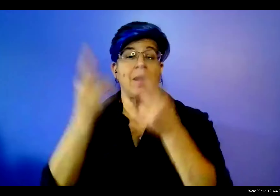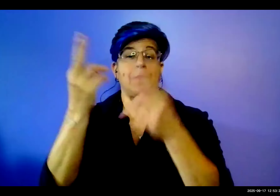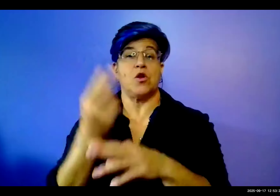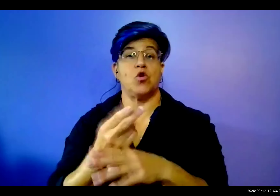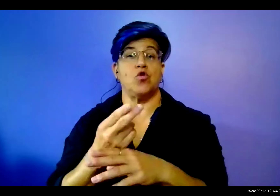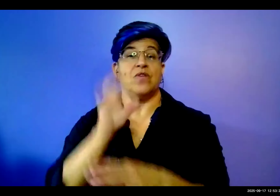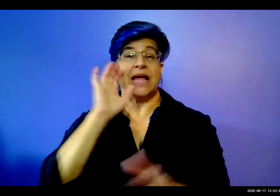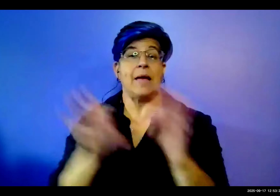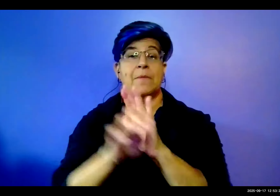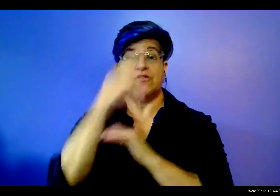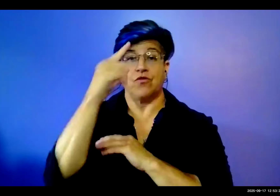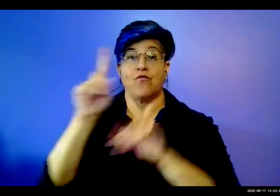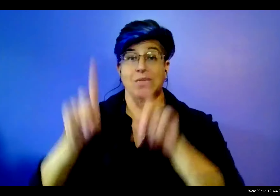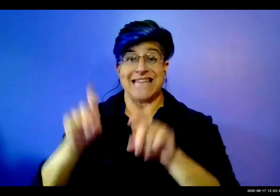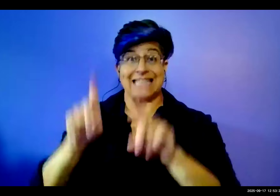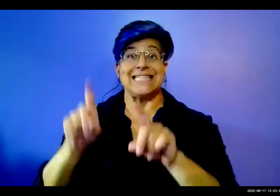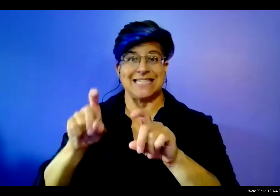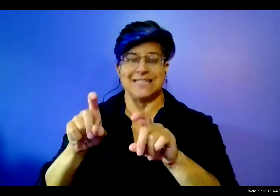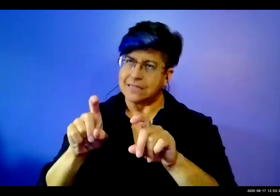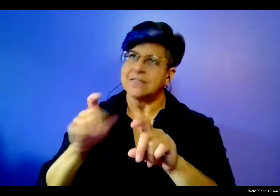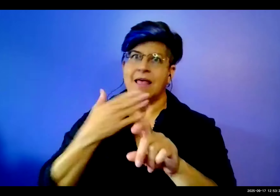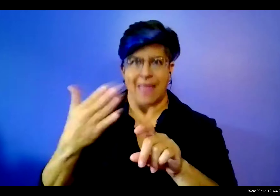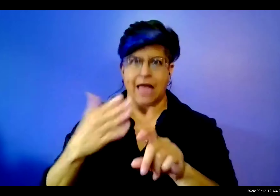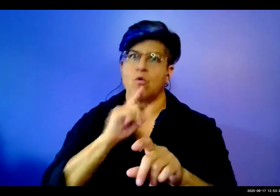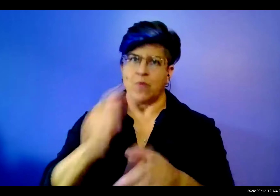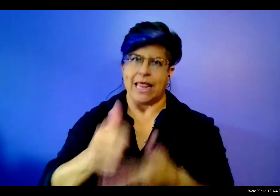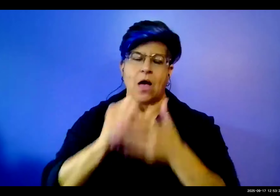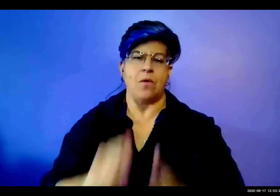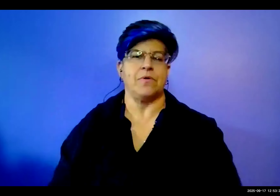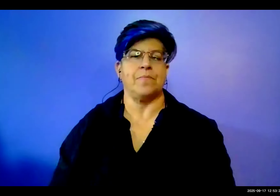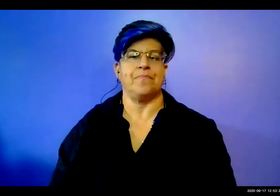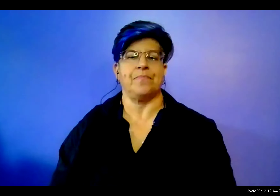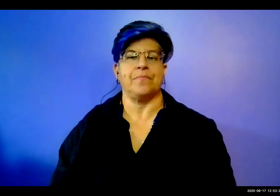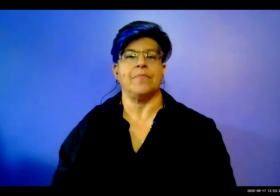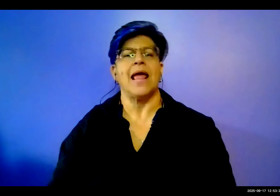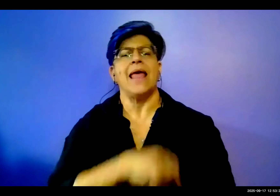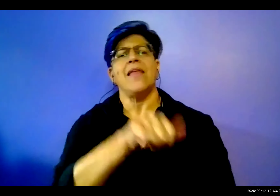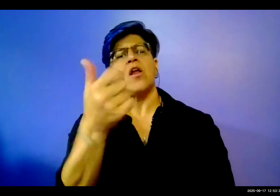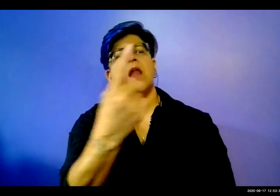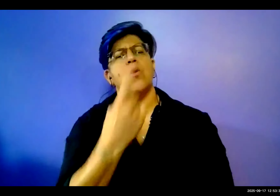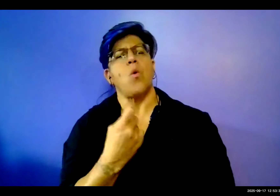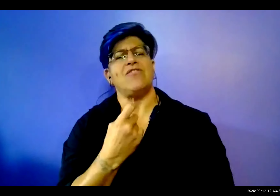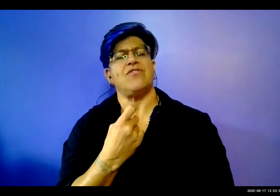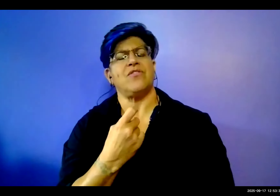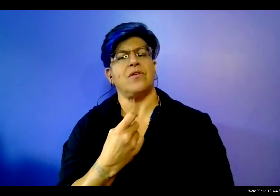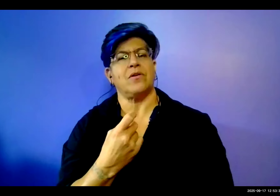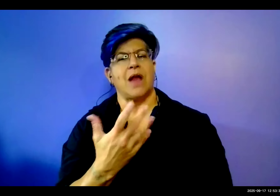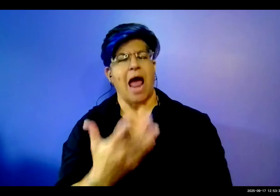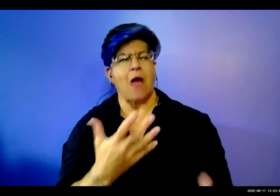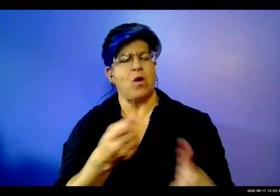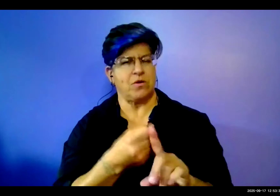Thank you, that was really helpful. And then there was a question that I do want you to talk about.